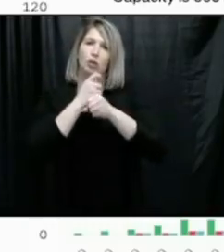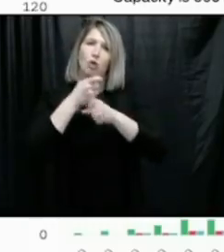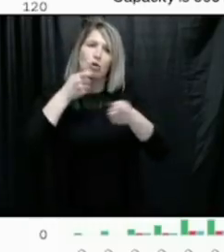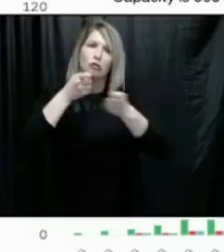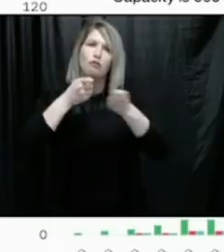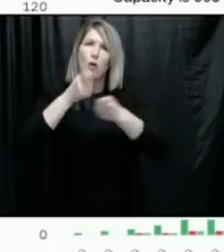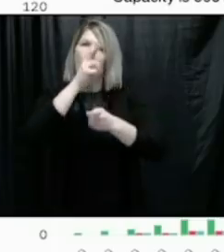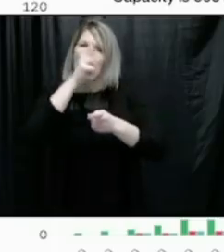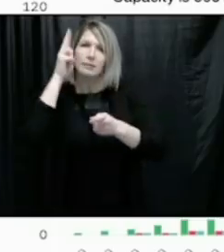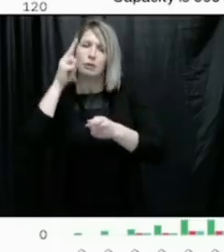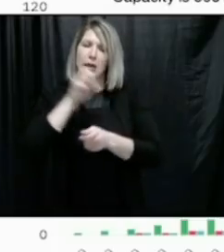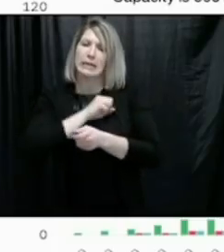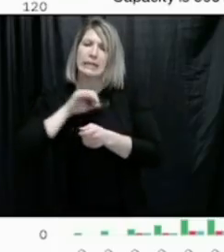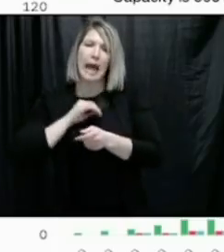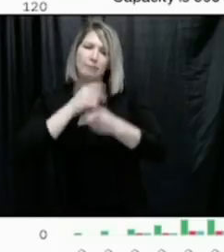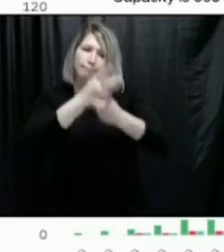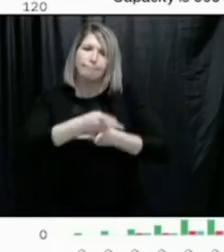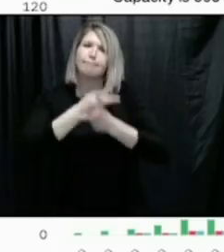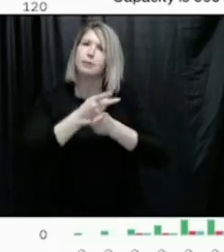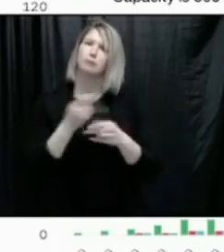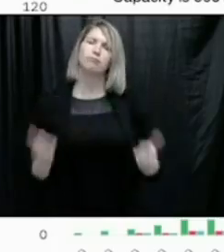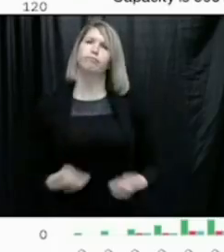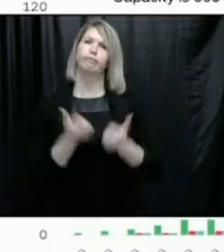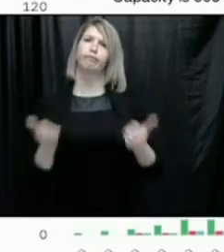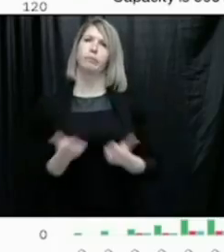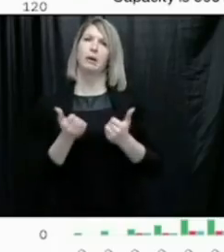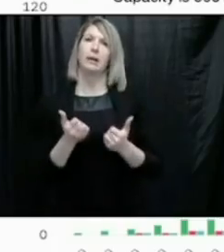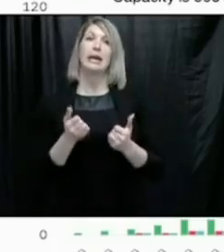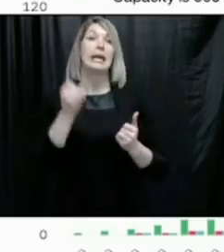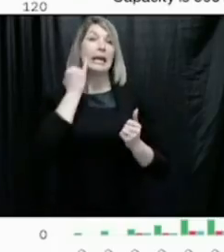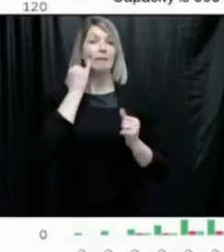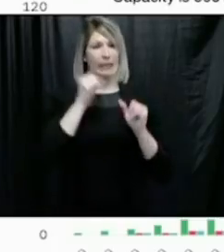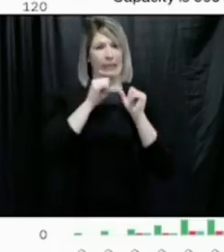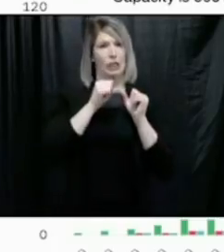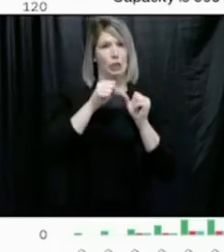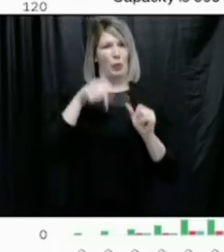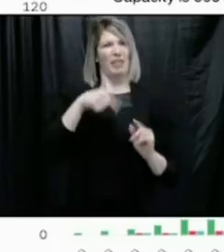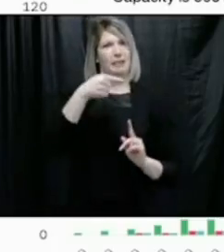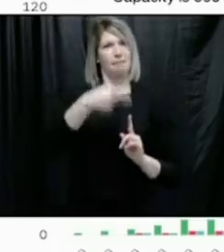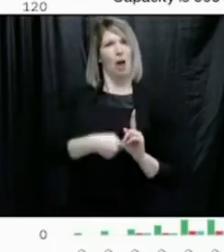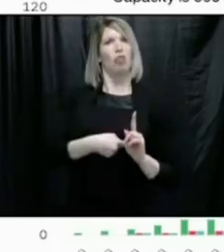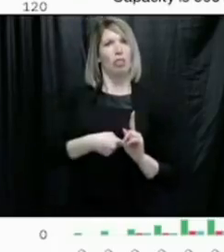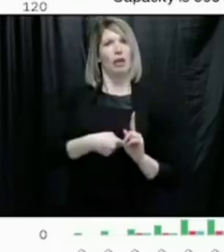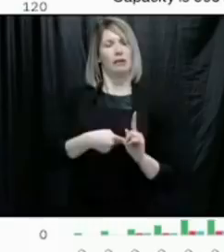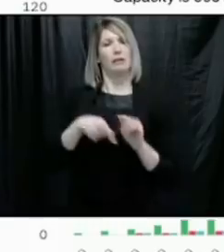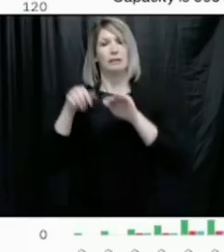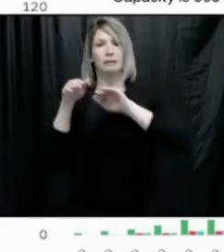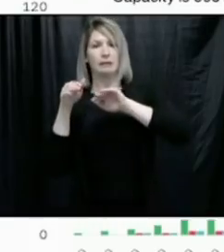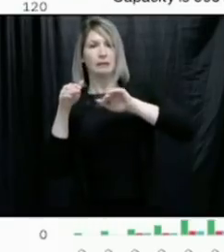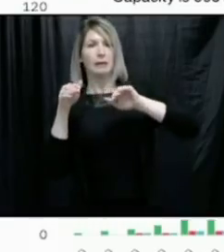SO THAT IS GREAT. SO, IF WE CONTINUE TO DO WHAT